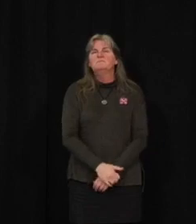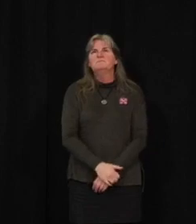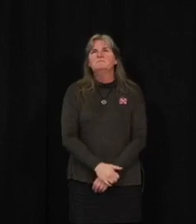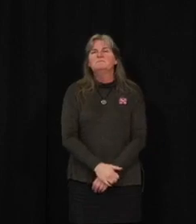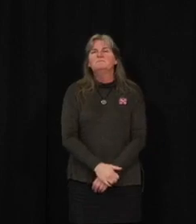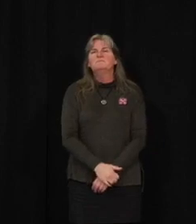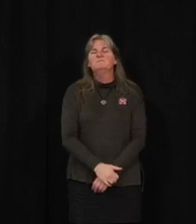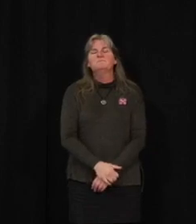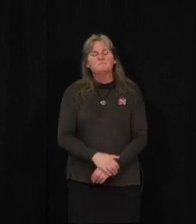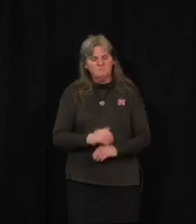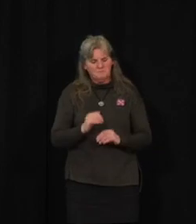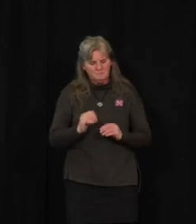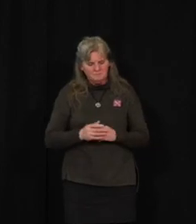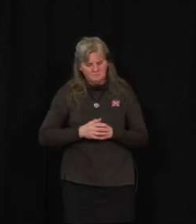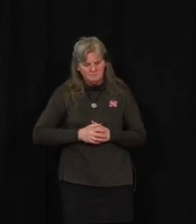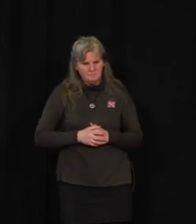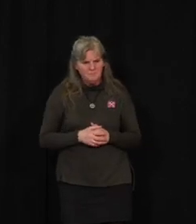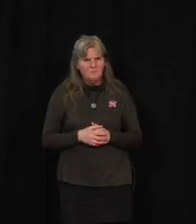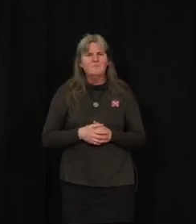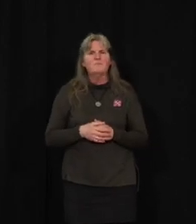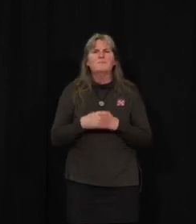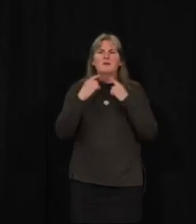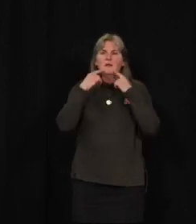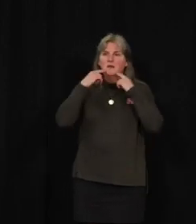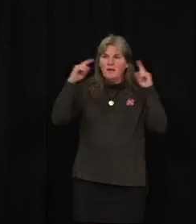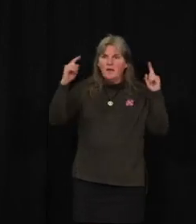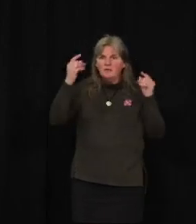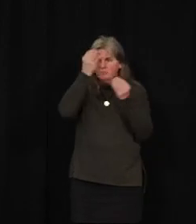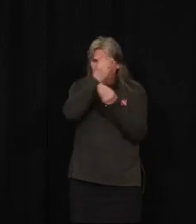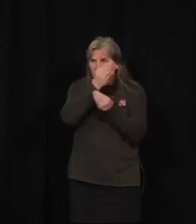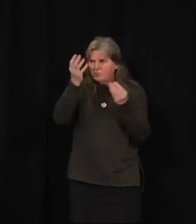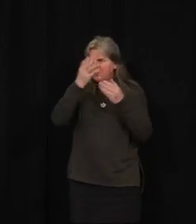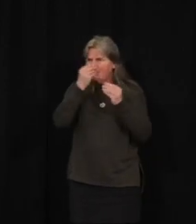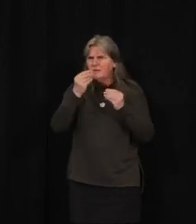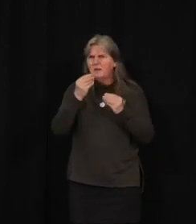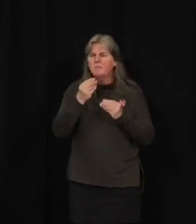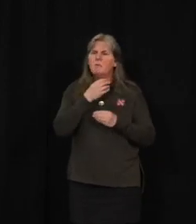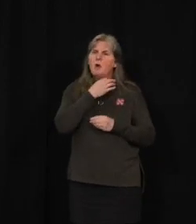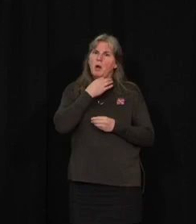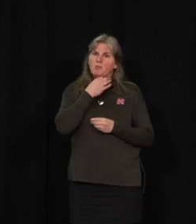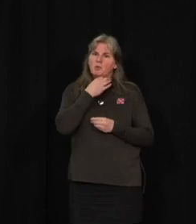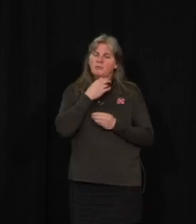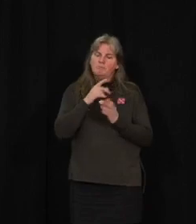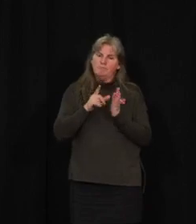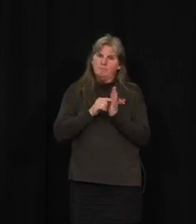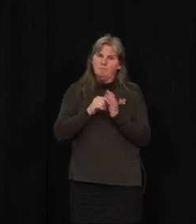out the press release in this news conference what is the news the Yukon government specifically doing in regards to